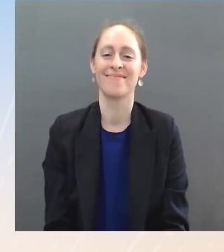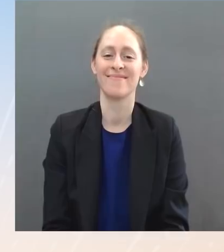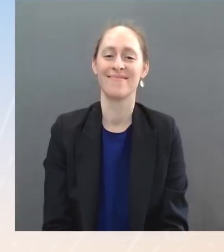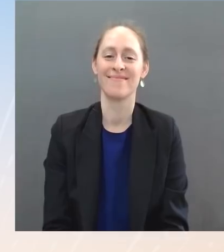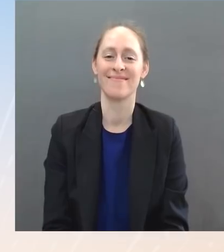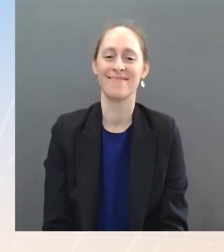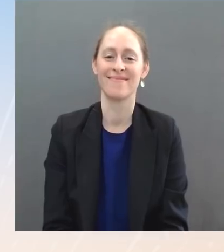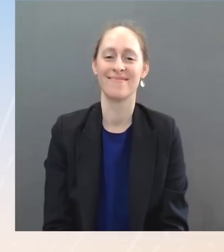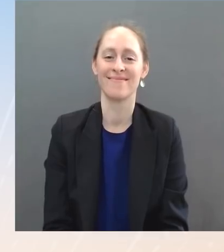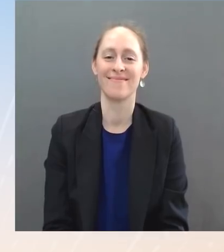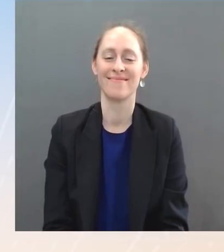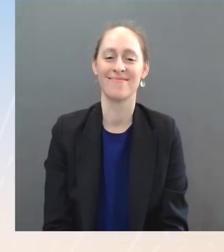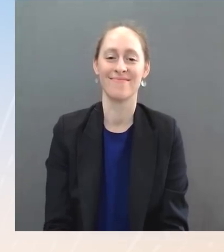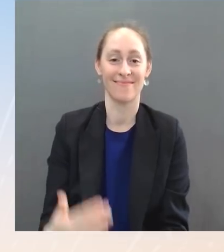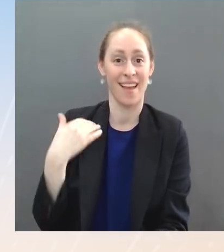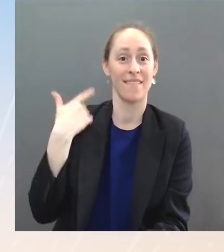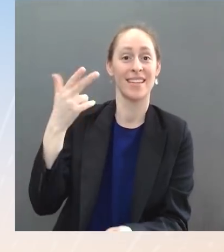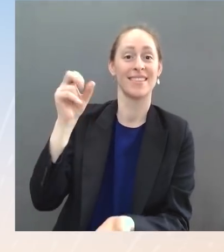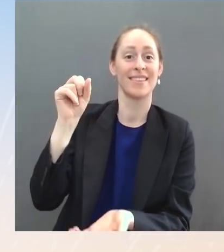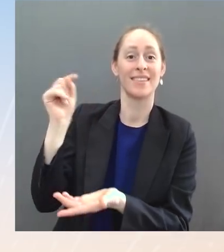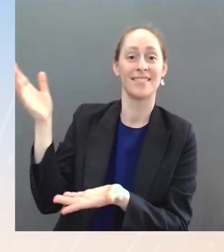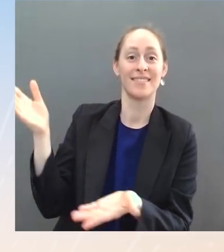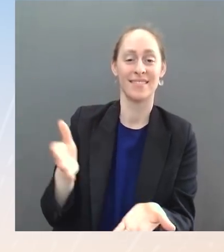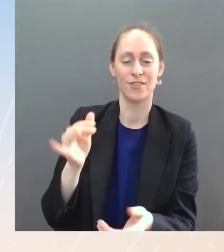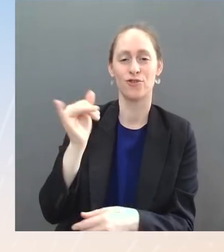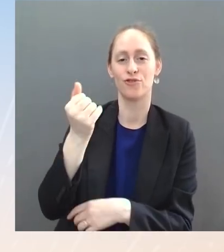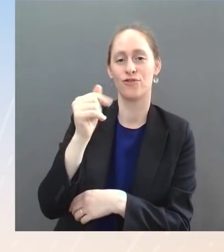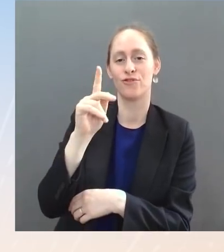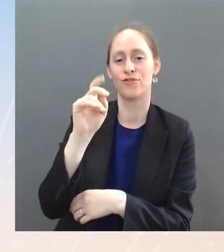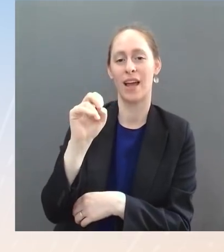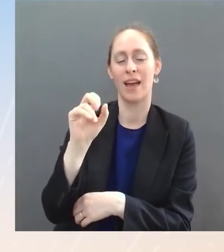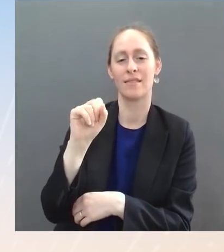who will give some brief remarks, take some questions. And then we will do a briefing from there.